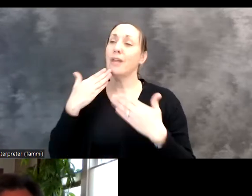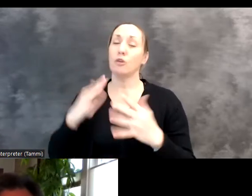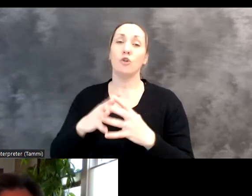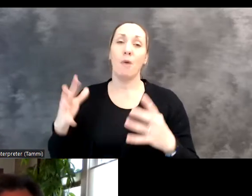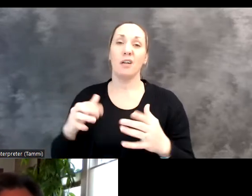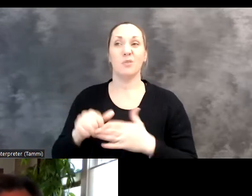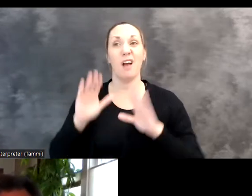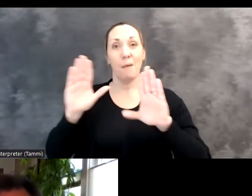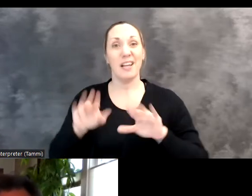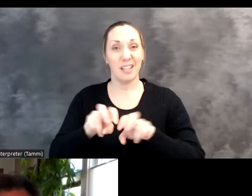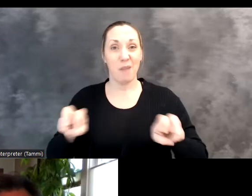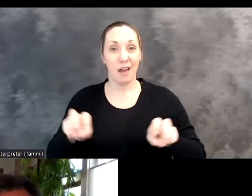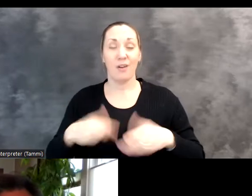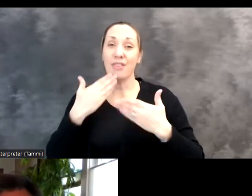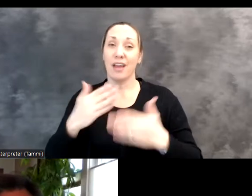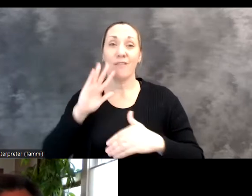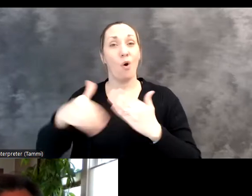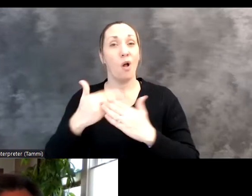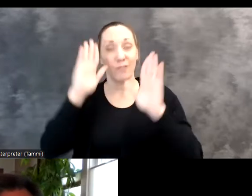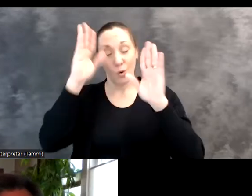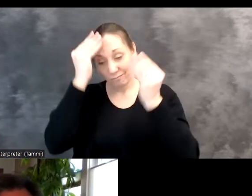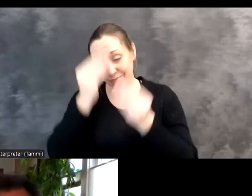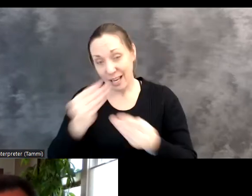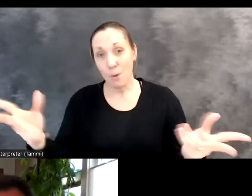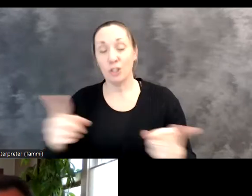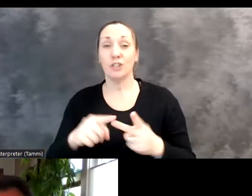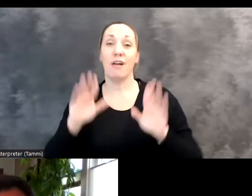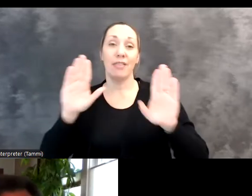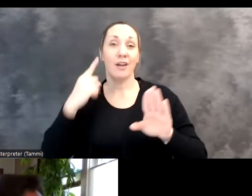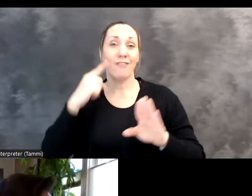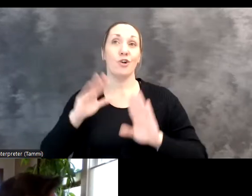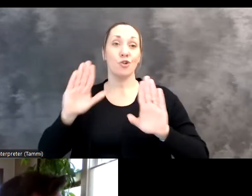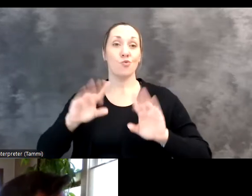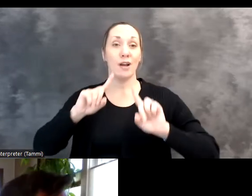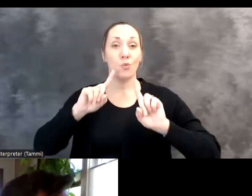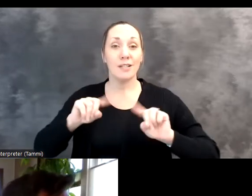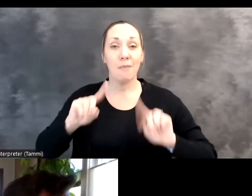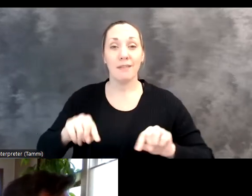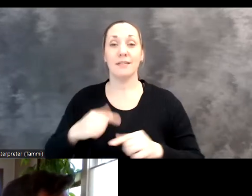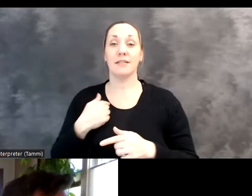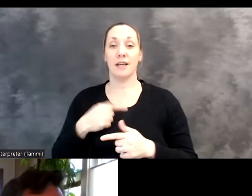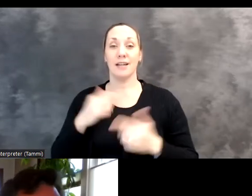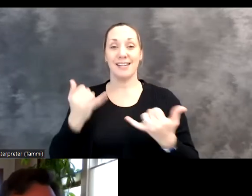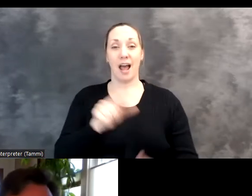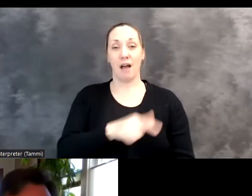promise G3ict to make this happen. Thank you very much . It was an amazing panel. Thank you for all of your inputs.